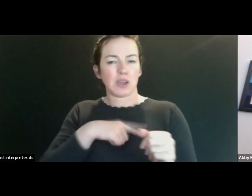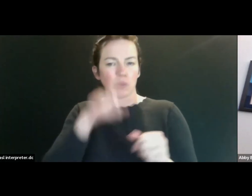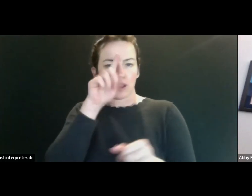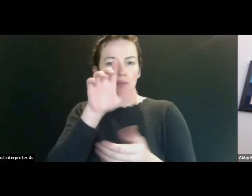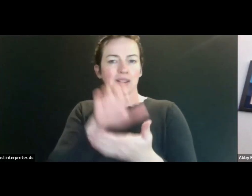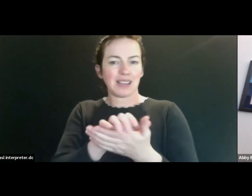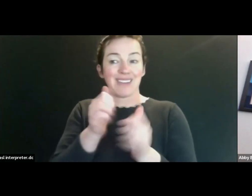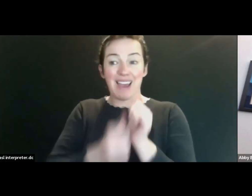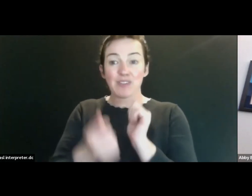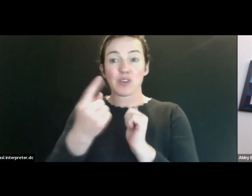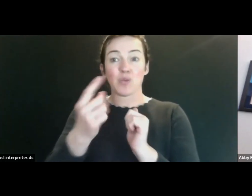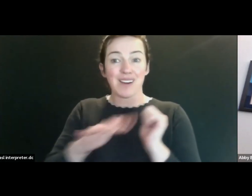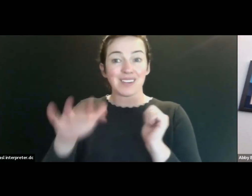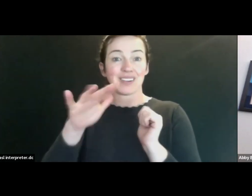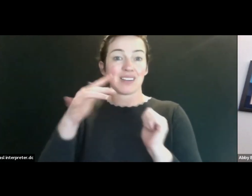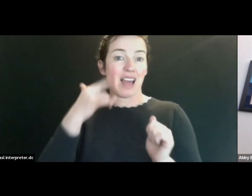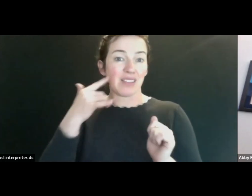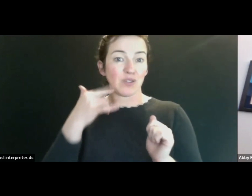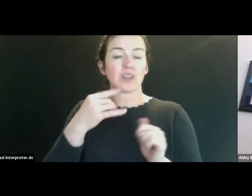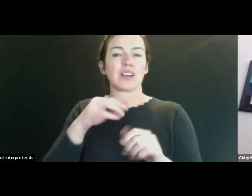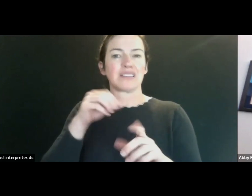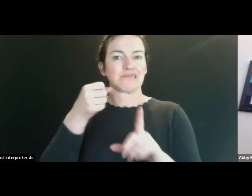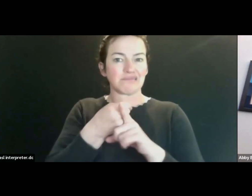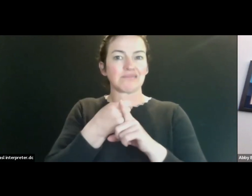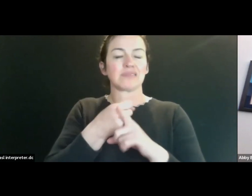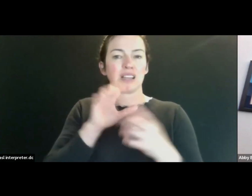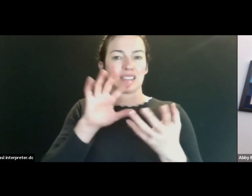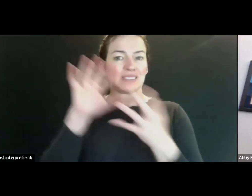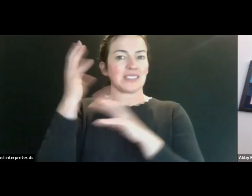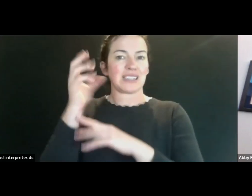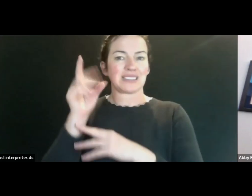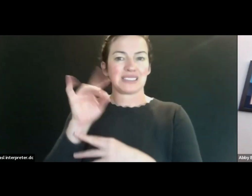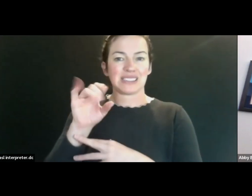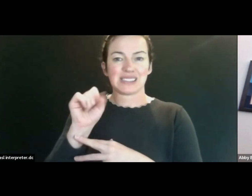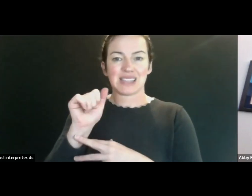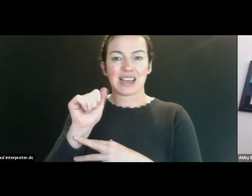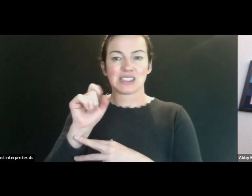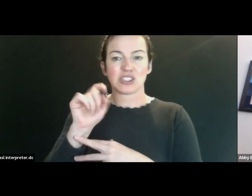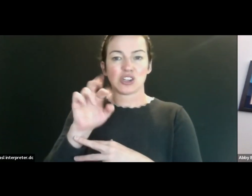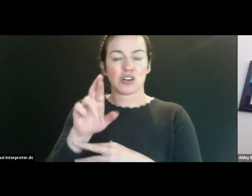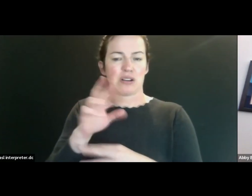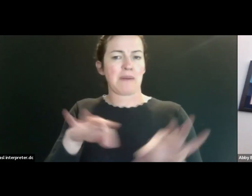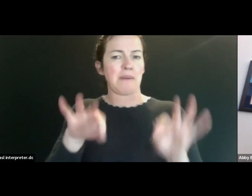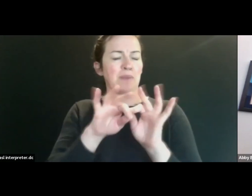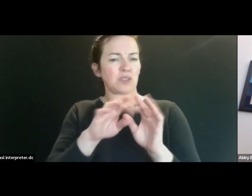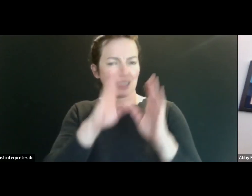California that is affected by disaster deserves the attention and respect and the resources